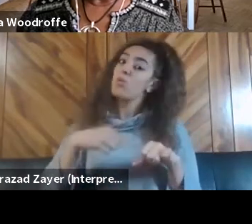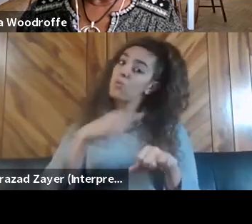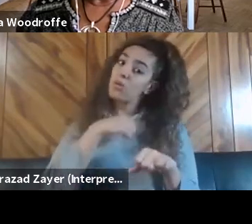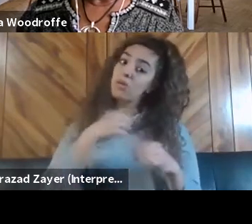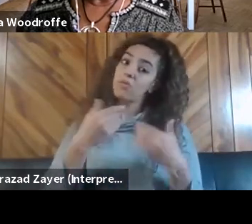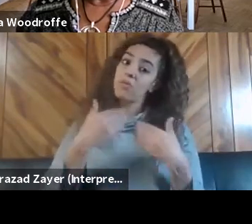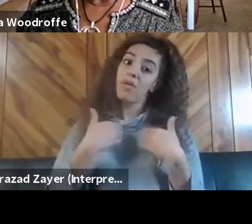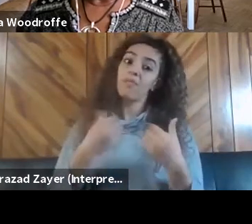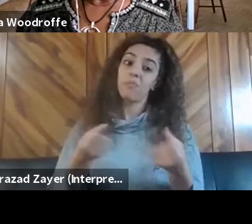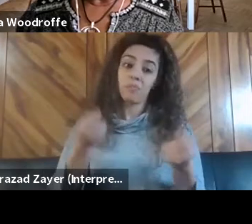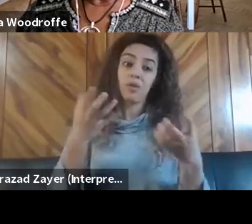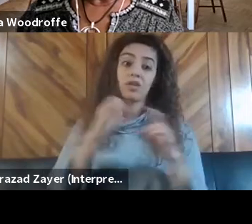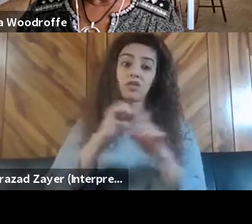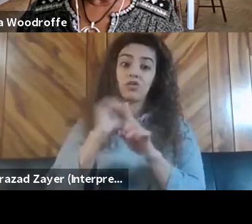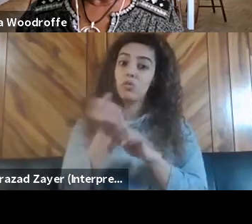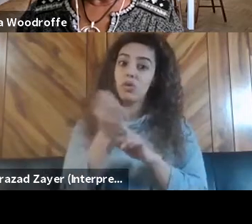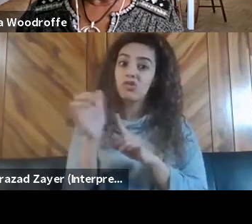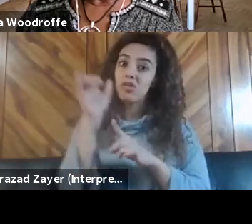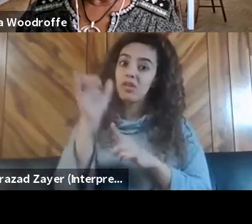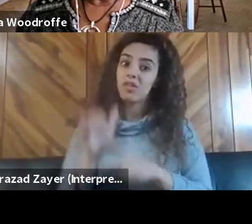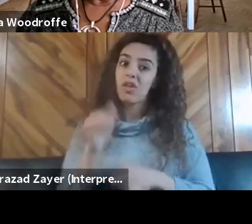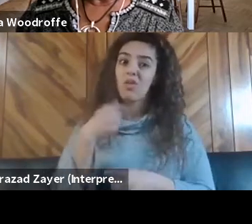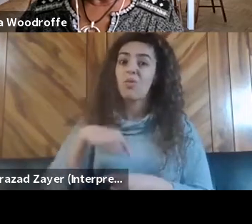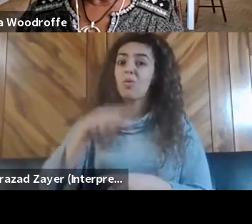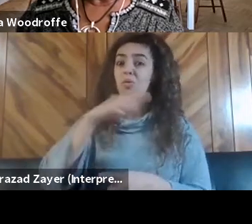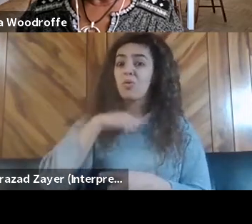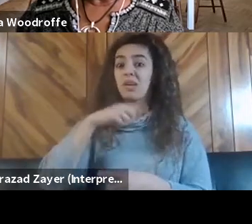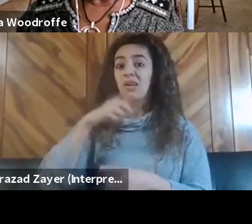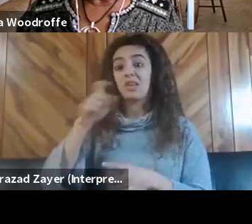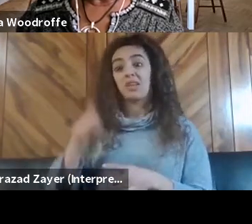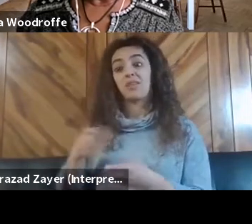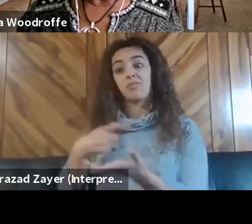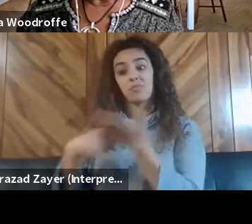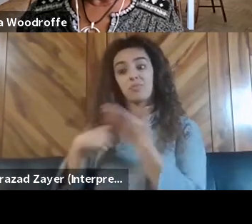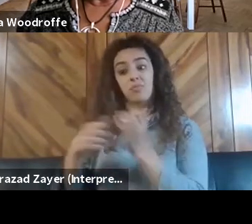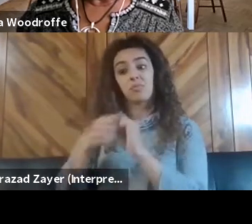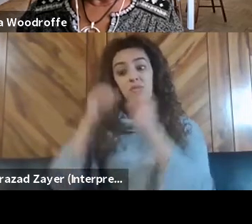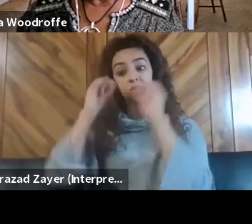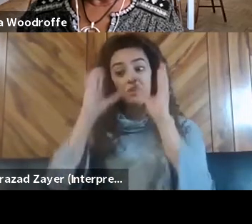talk with the teachers and say, Listen, you know, give him an extra minute on this or extra minutes. I remember one time he